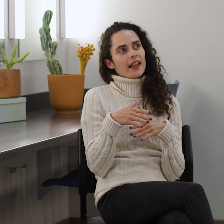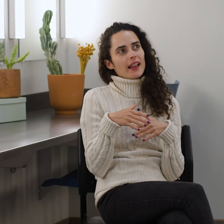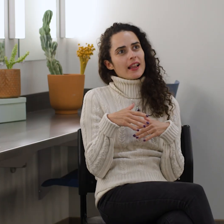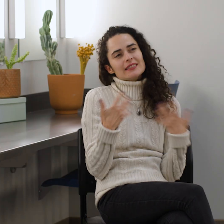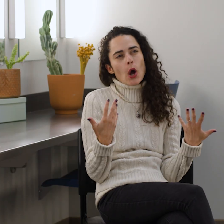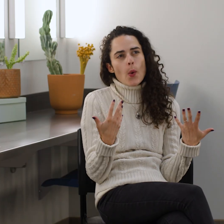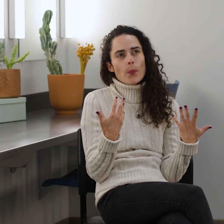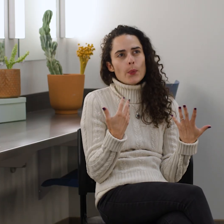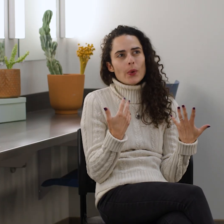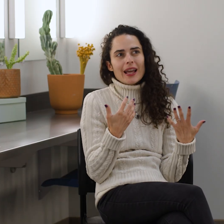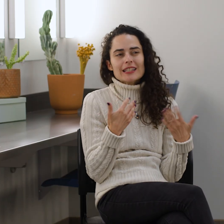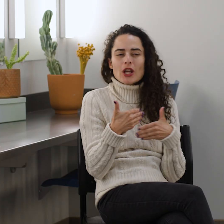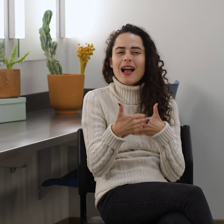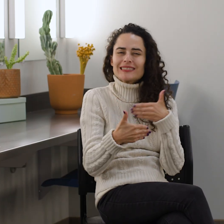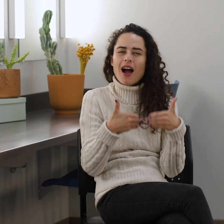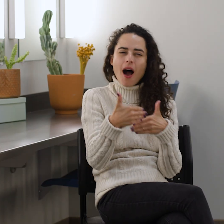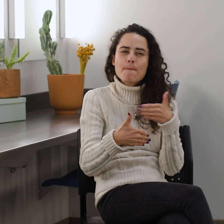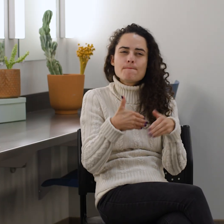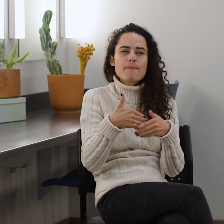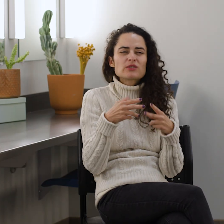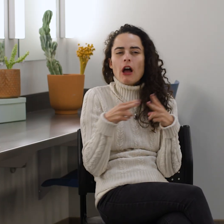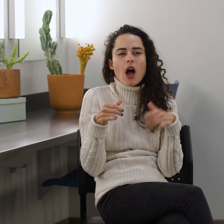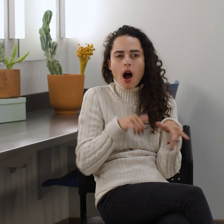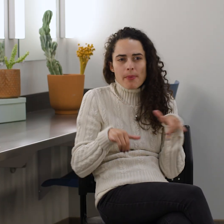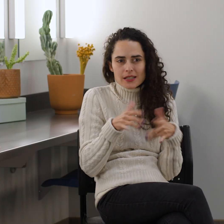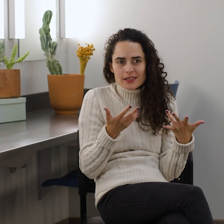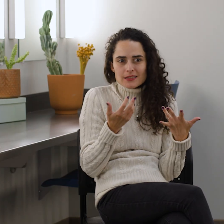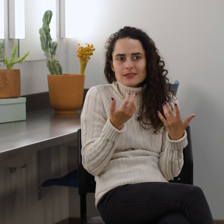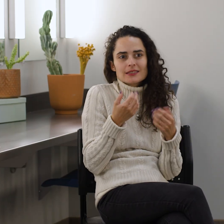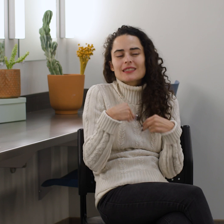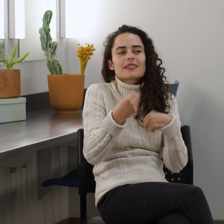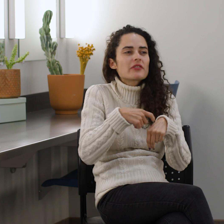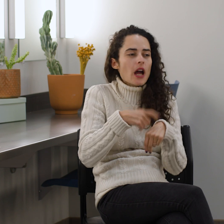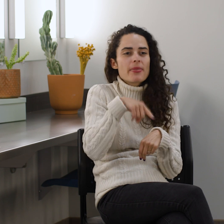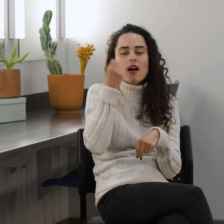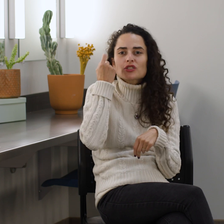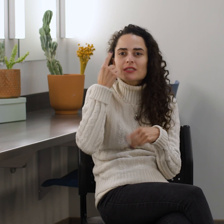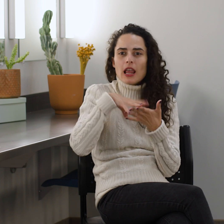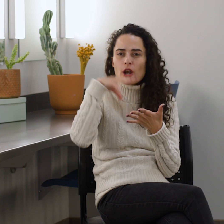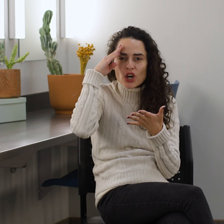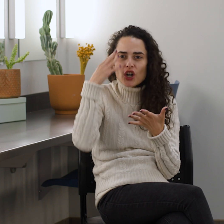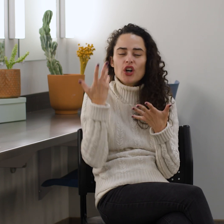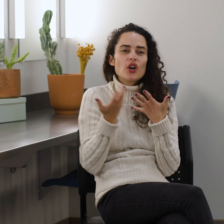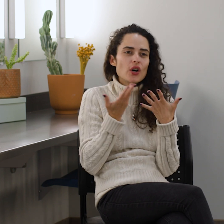It’s very common, sometimes you just need to give them time, the cast and crew, to learn.